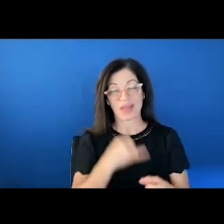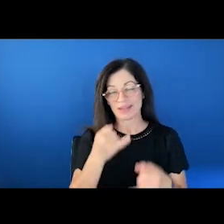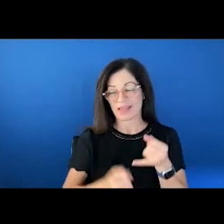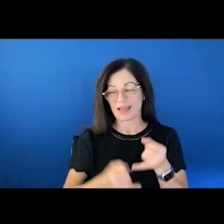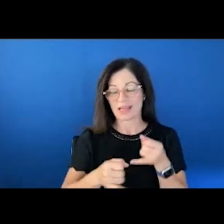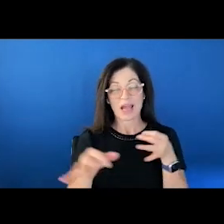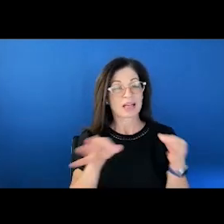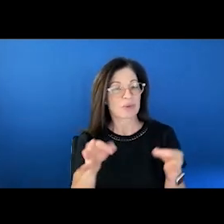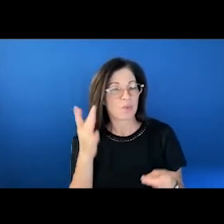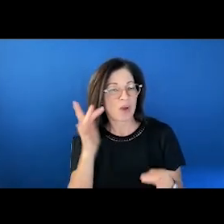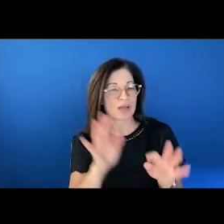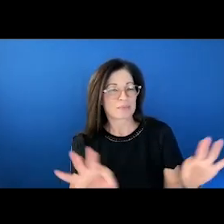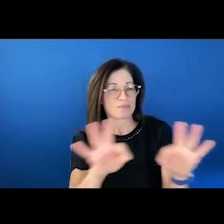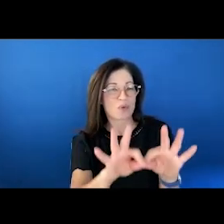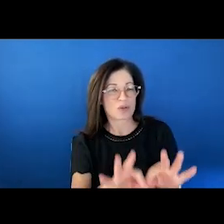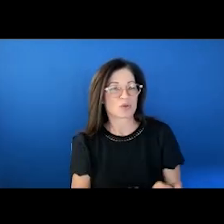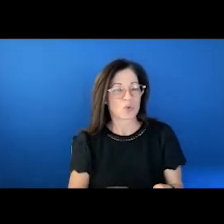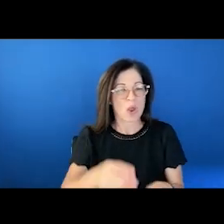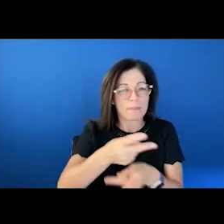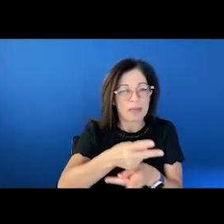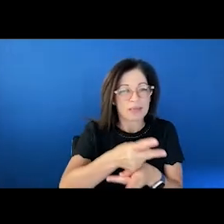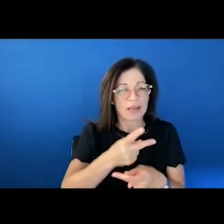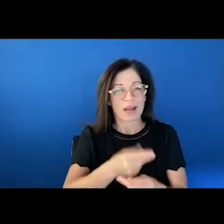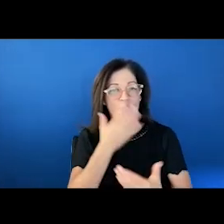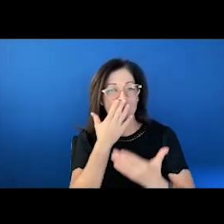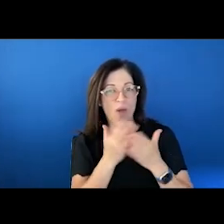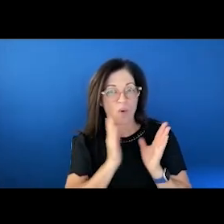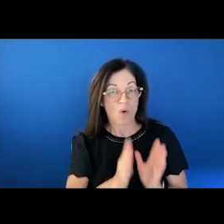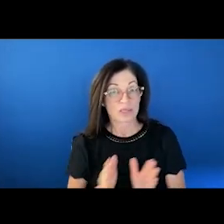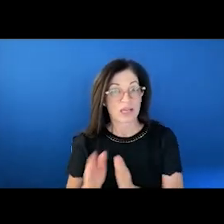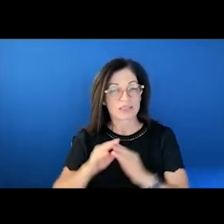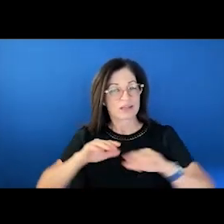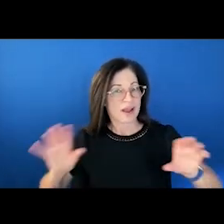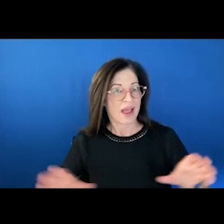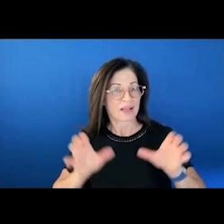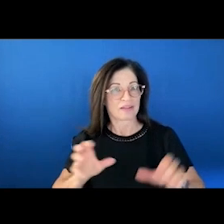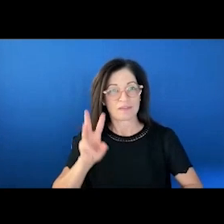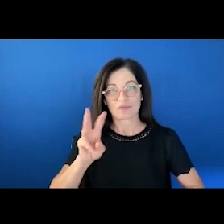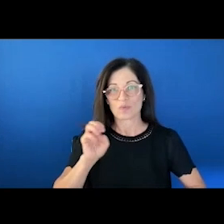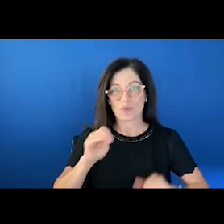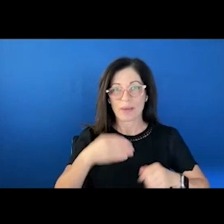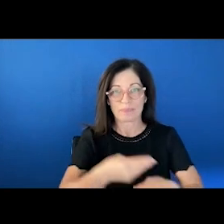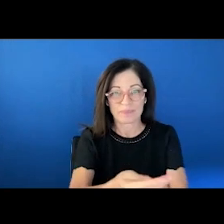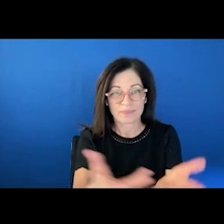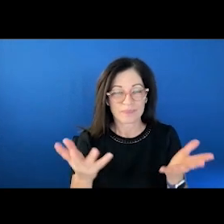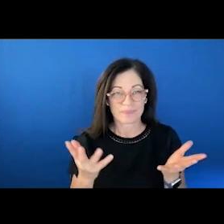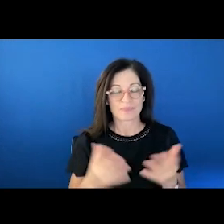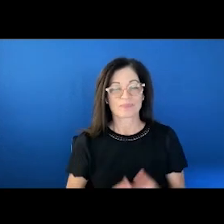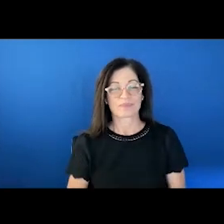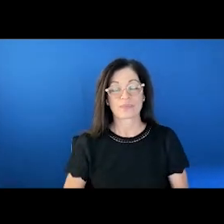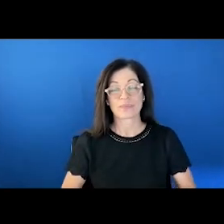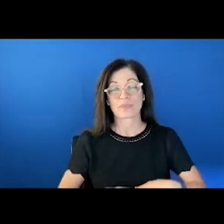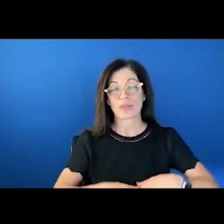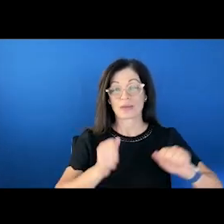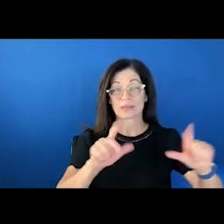And lasty, explain the importance of maintaining a well-organized and active web presence.